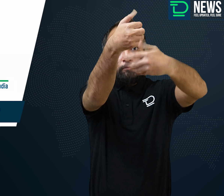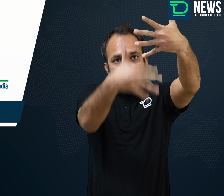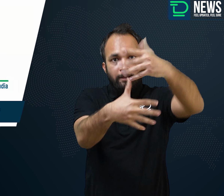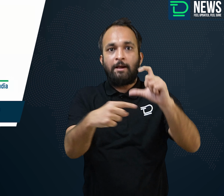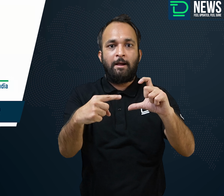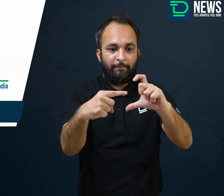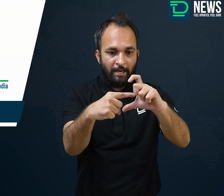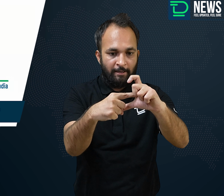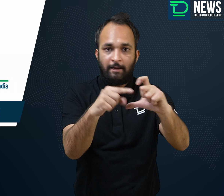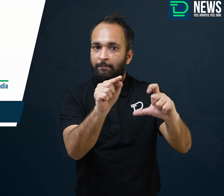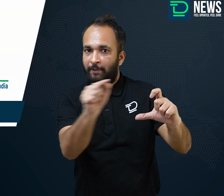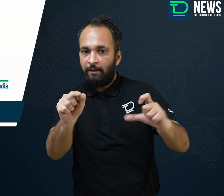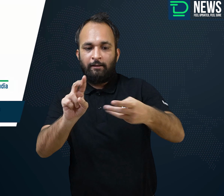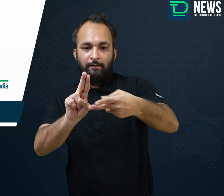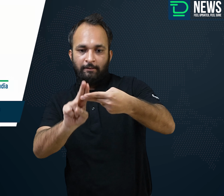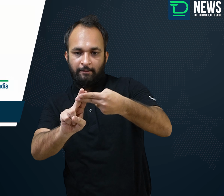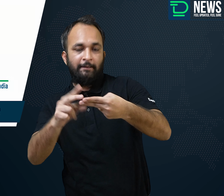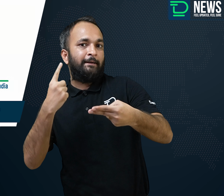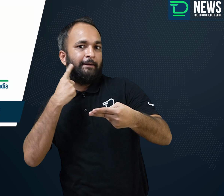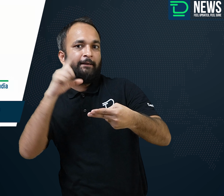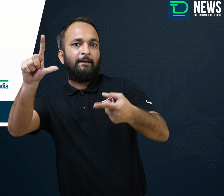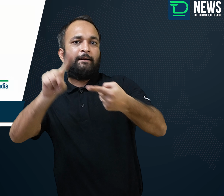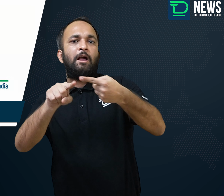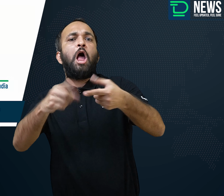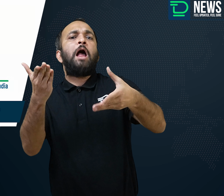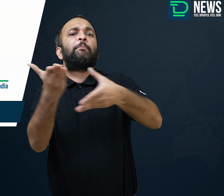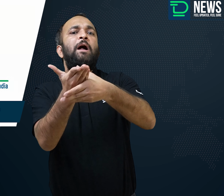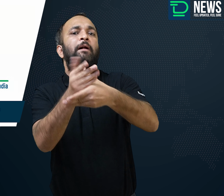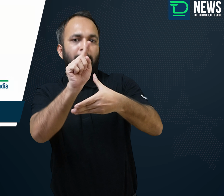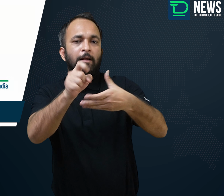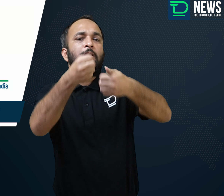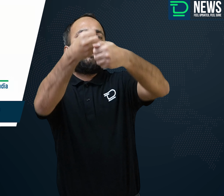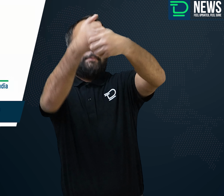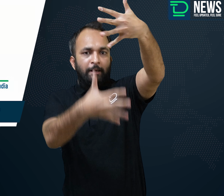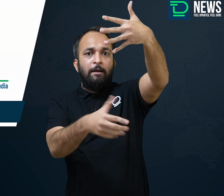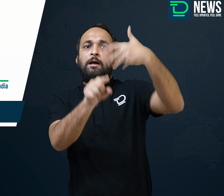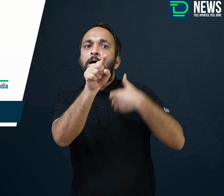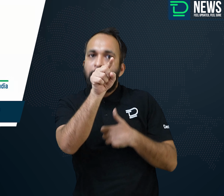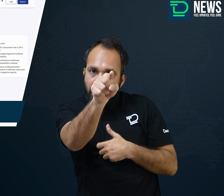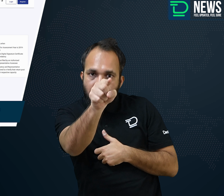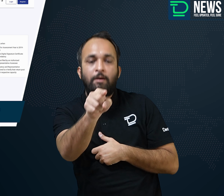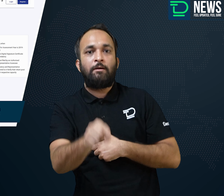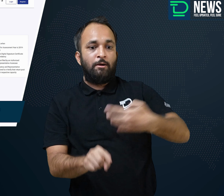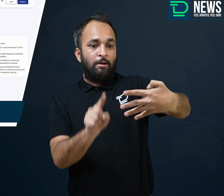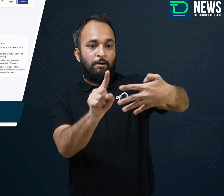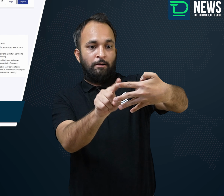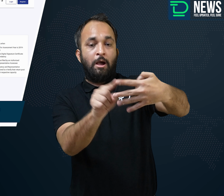On that page click on the link Filing of Income tax return.